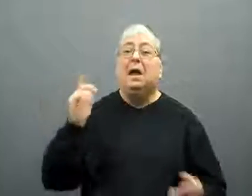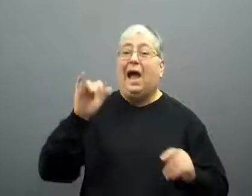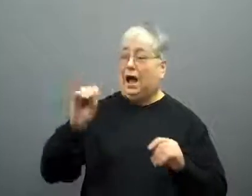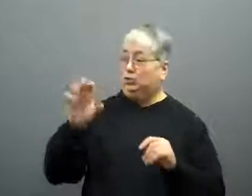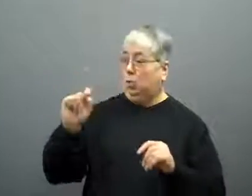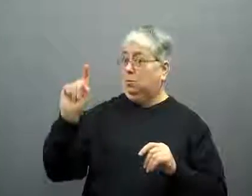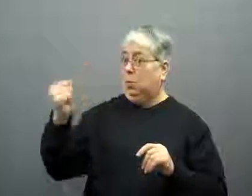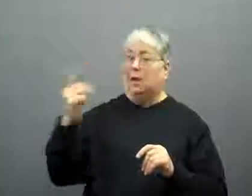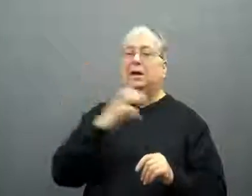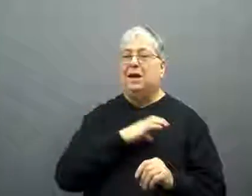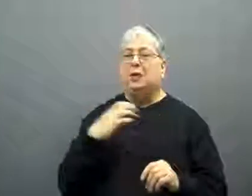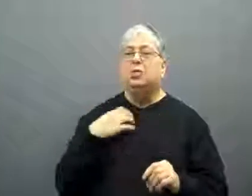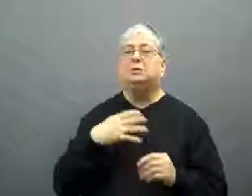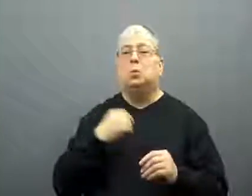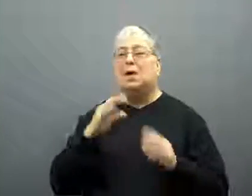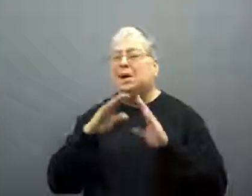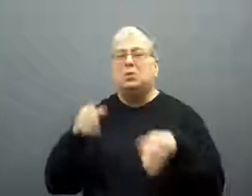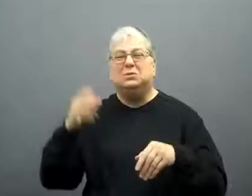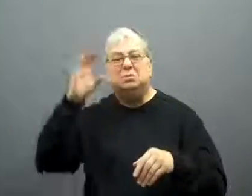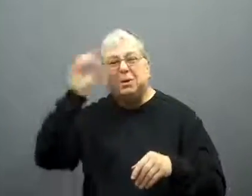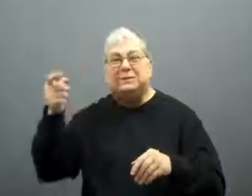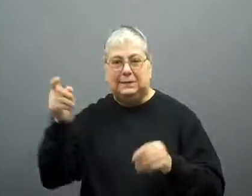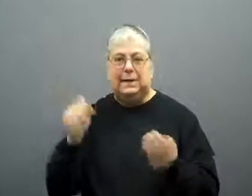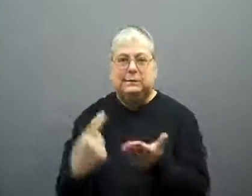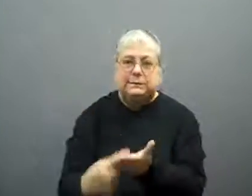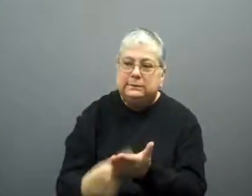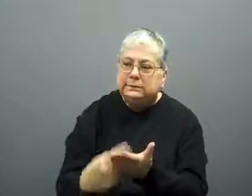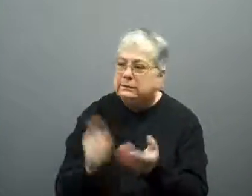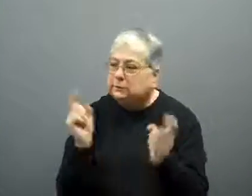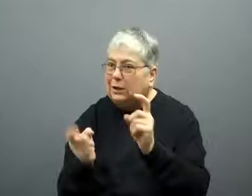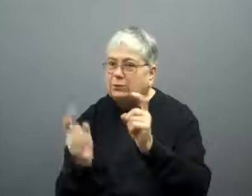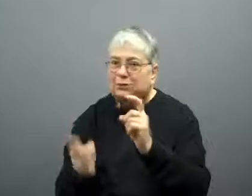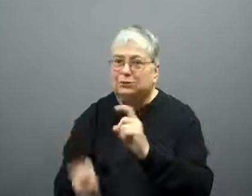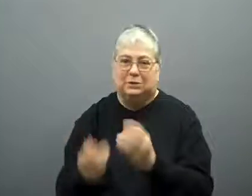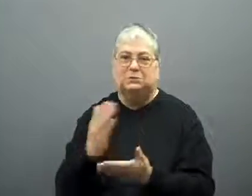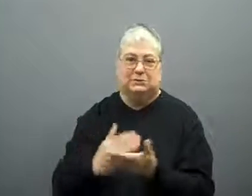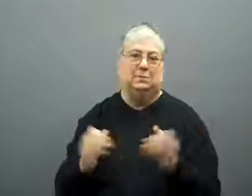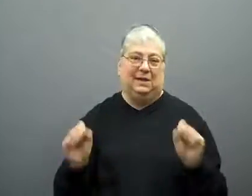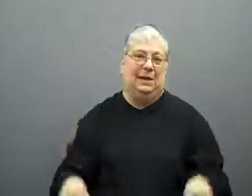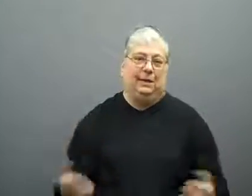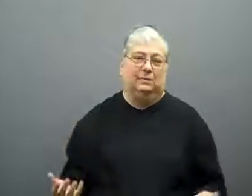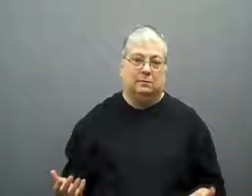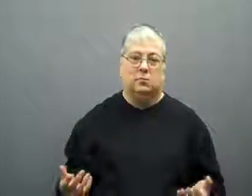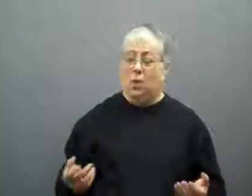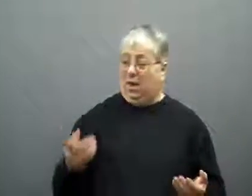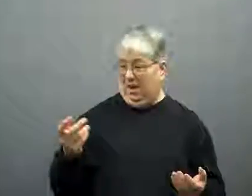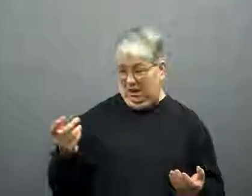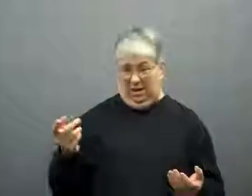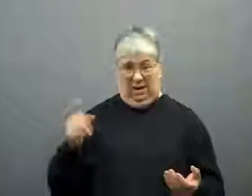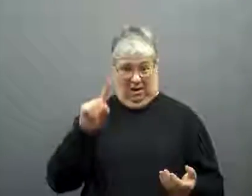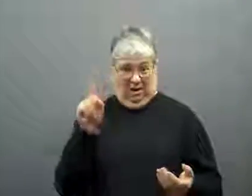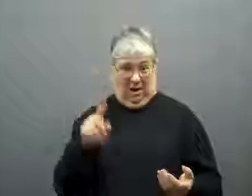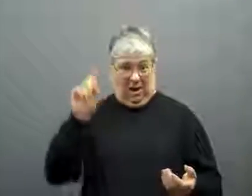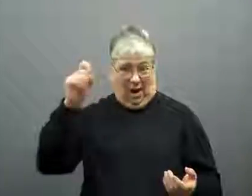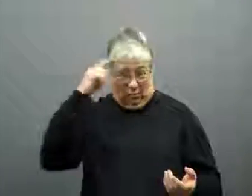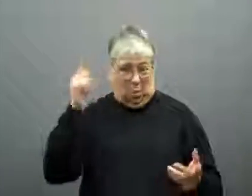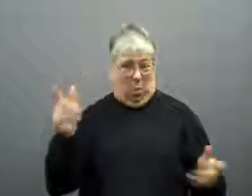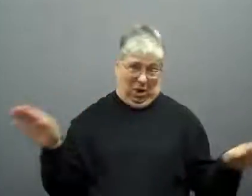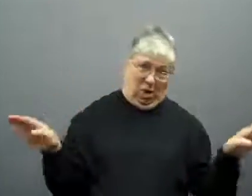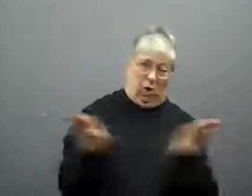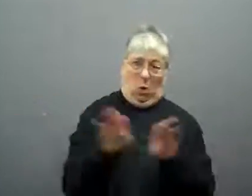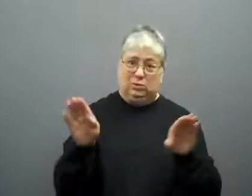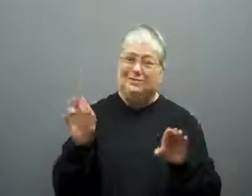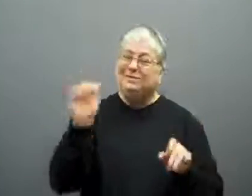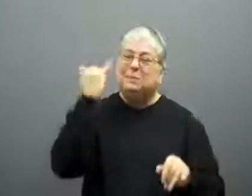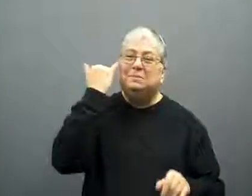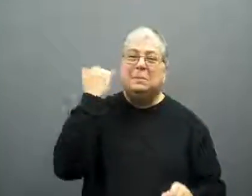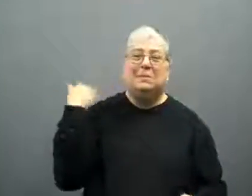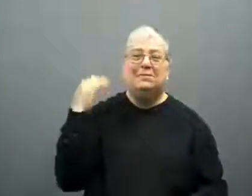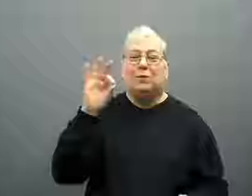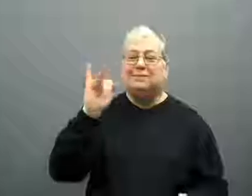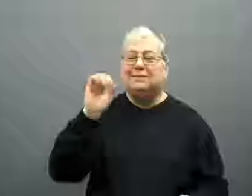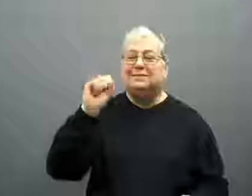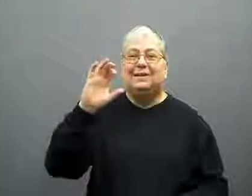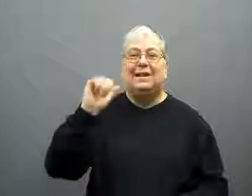At that time, Congress and the White House can negotiate changes.